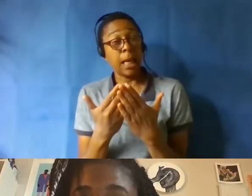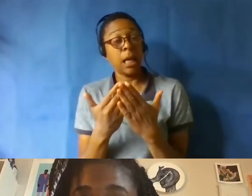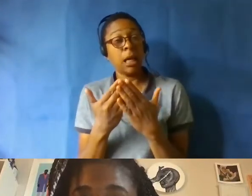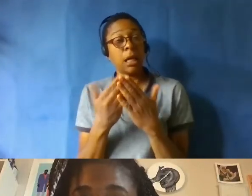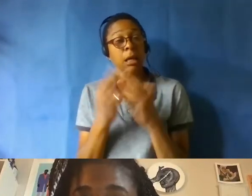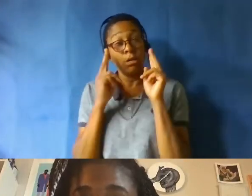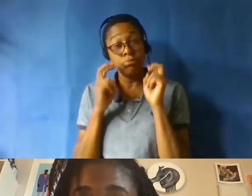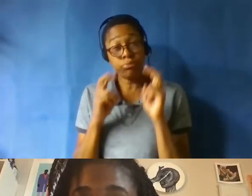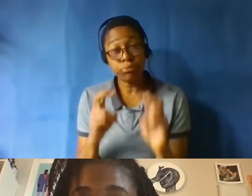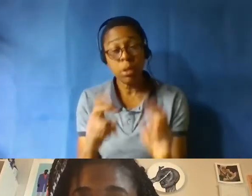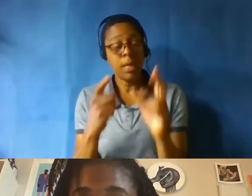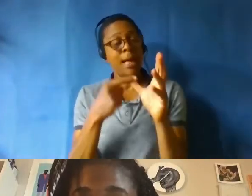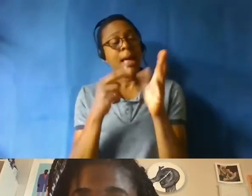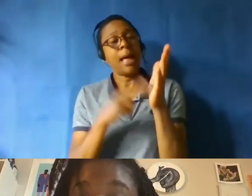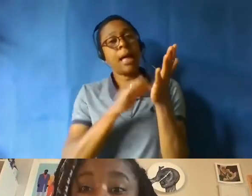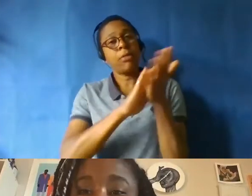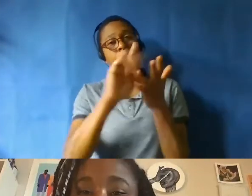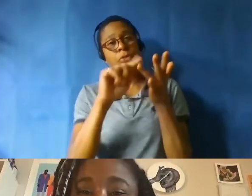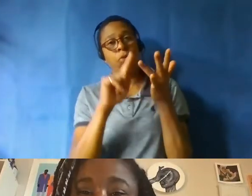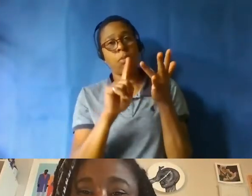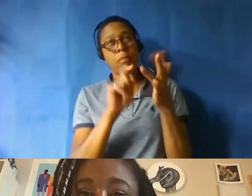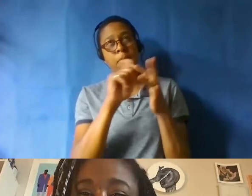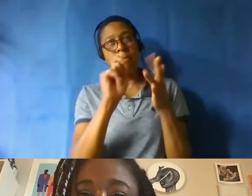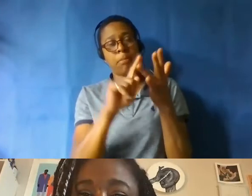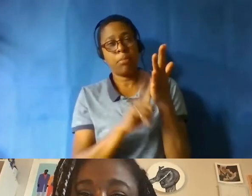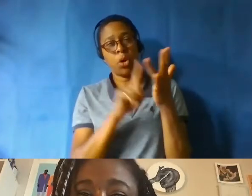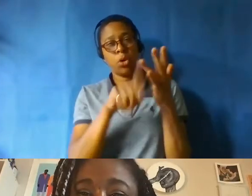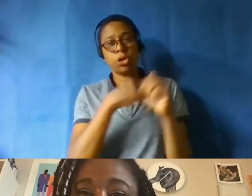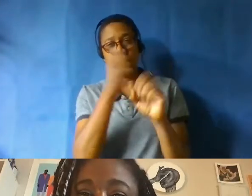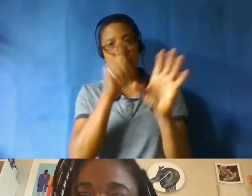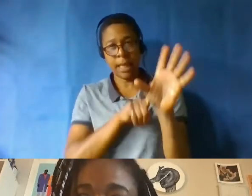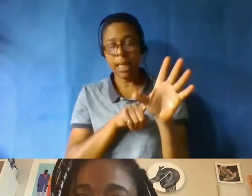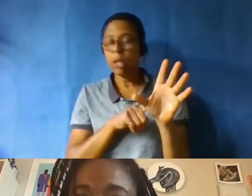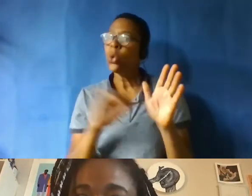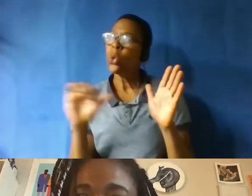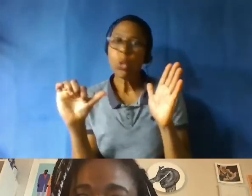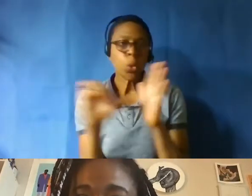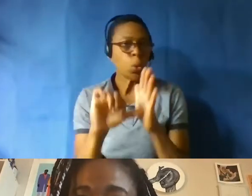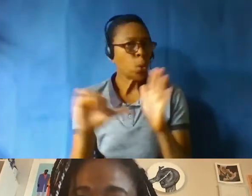very difficult history it's also it's not it's kind of complicated for me